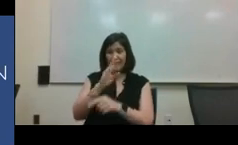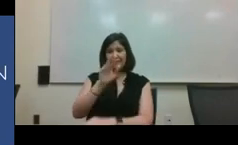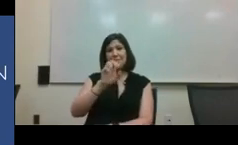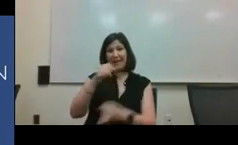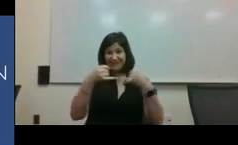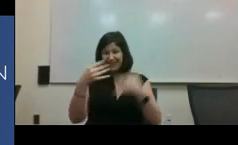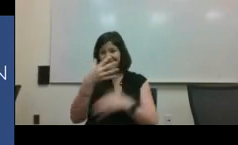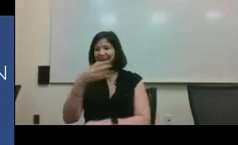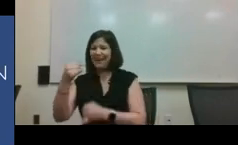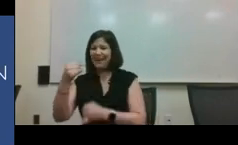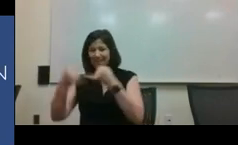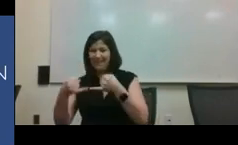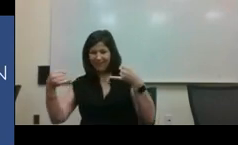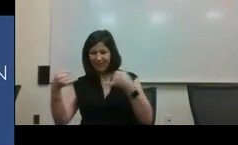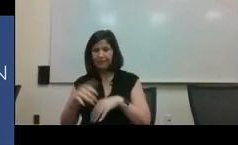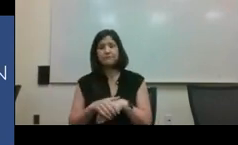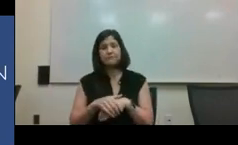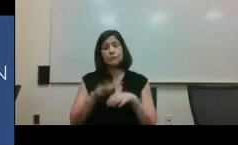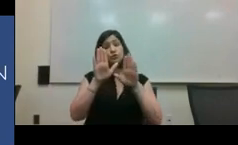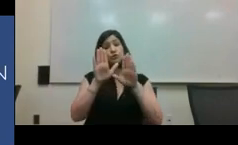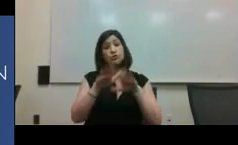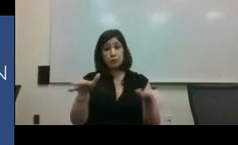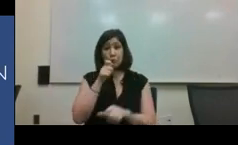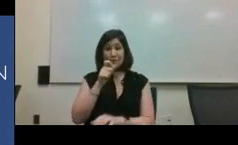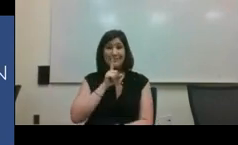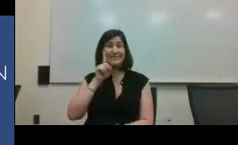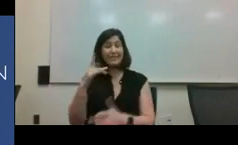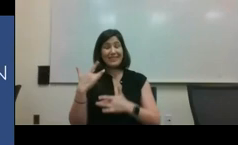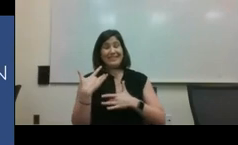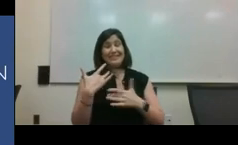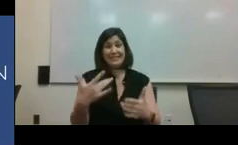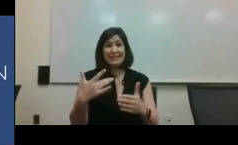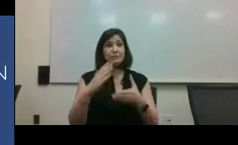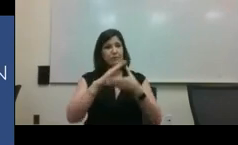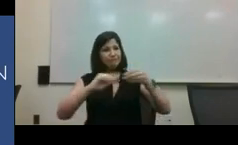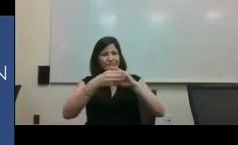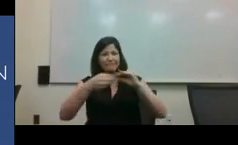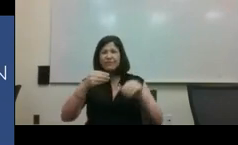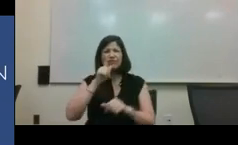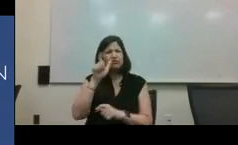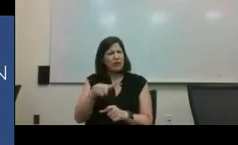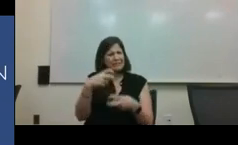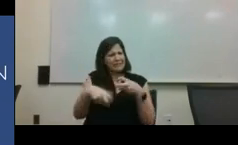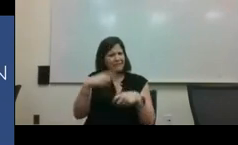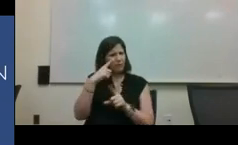and the endline. So for children who are deaf typically storytime shouldn't be that hard for them.